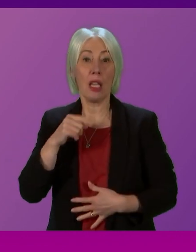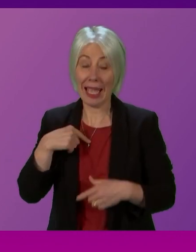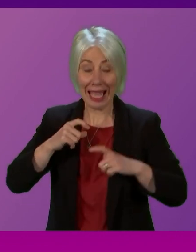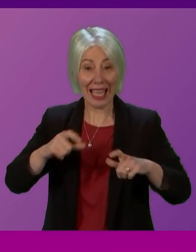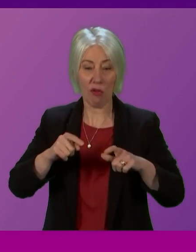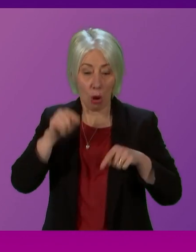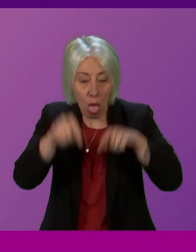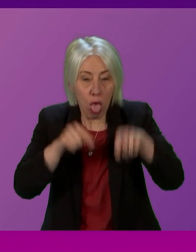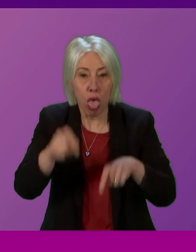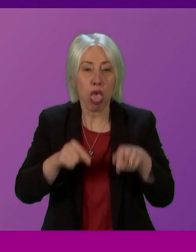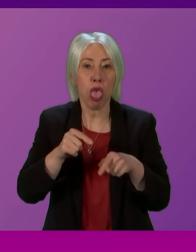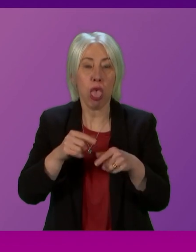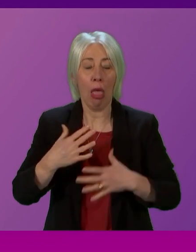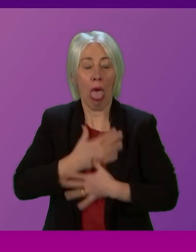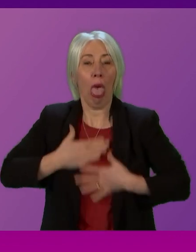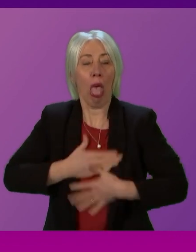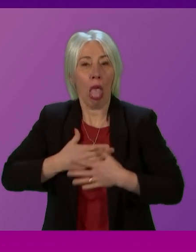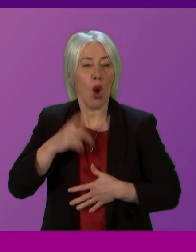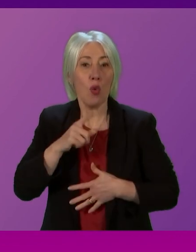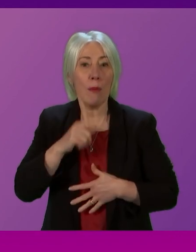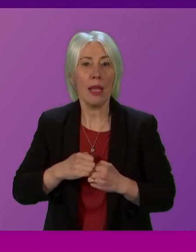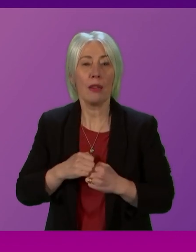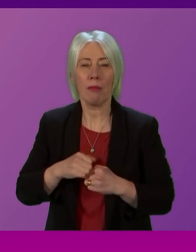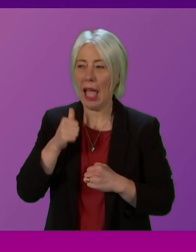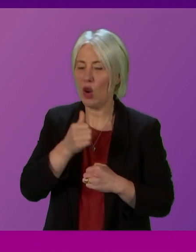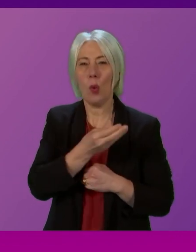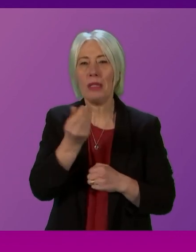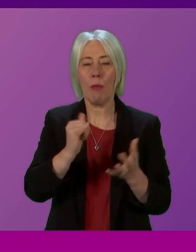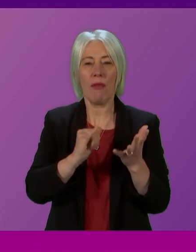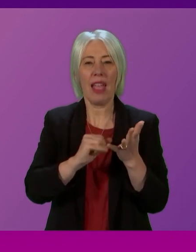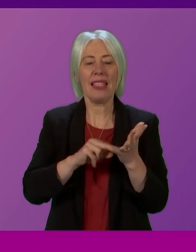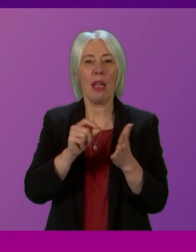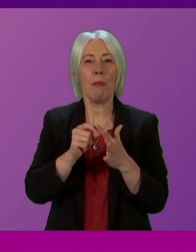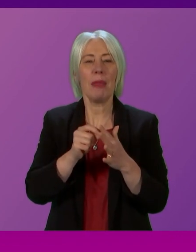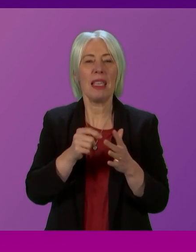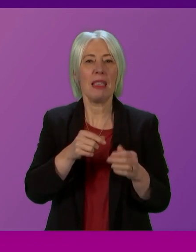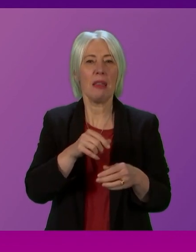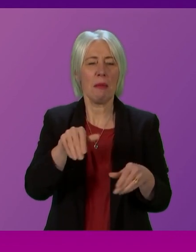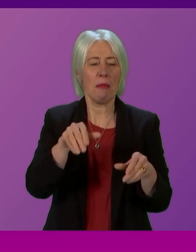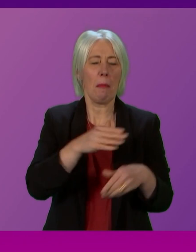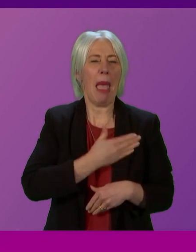There is murmuring among SNP members, so I ask them and the First Minister to listen